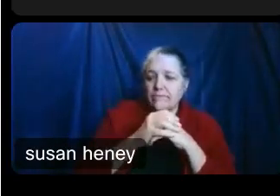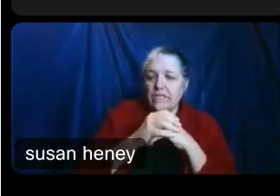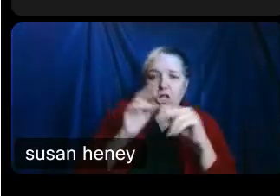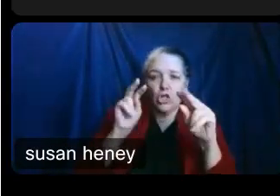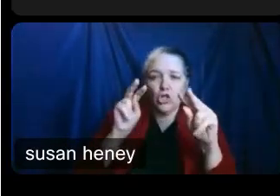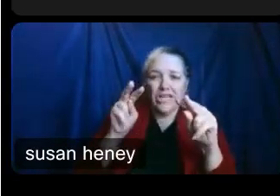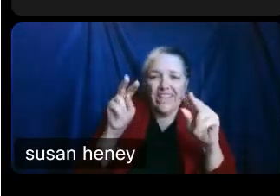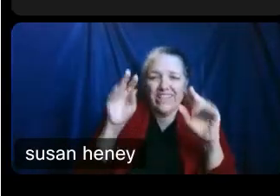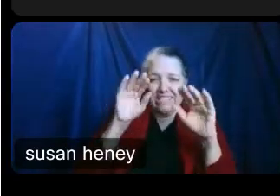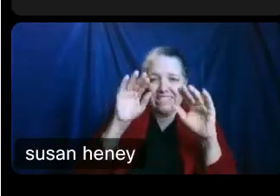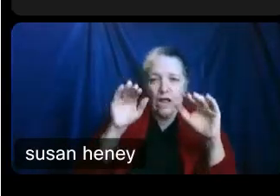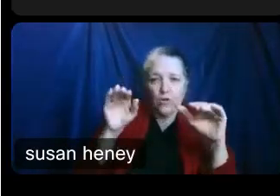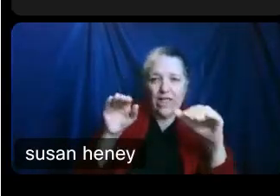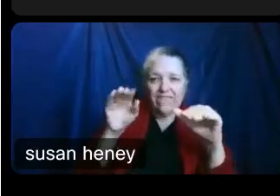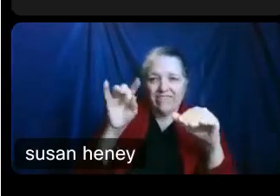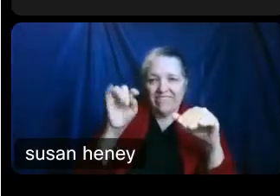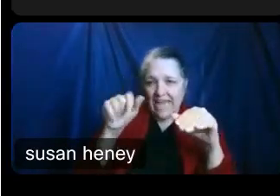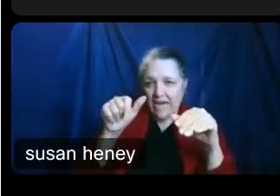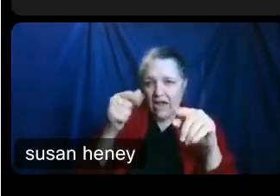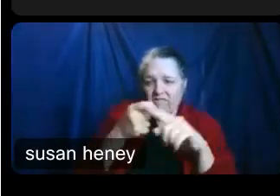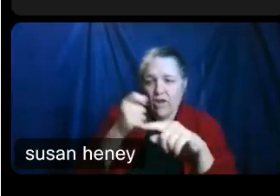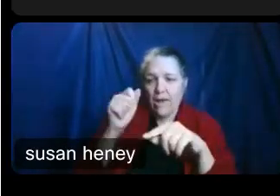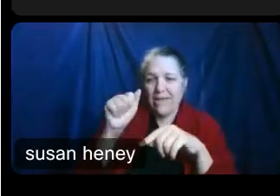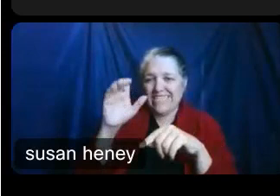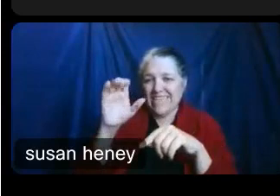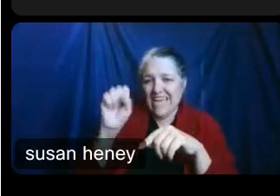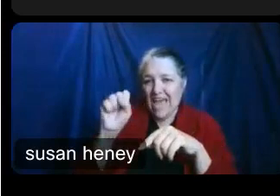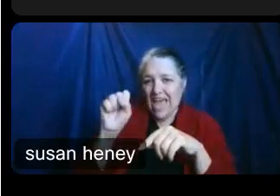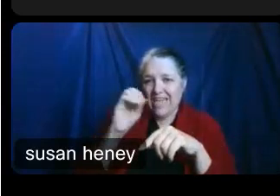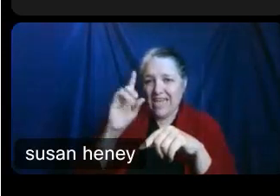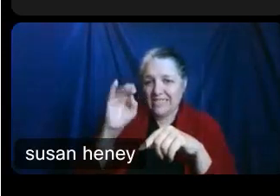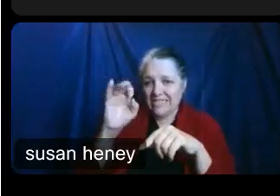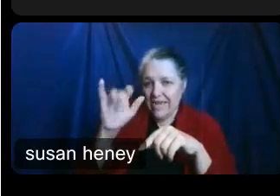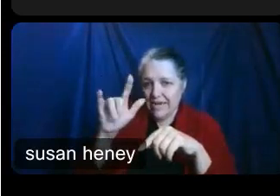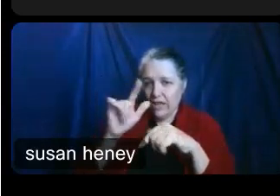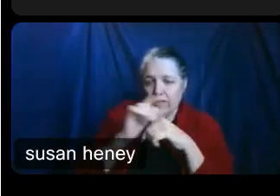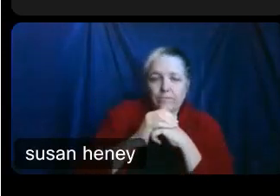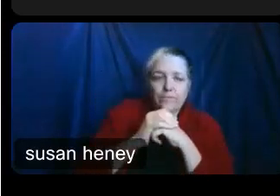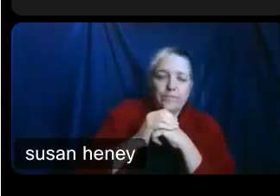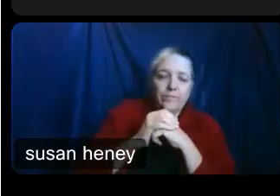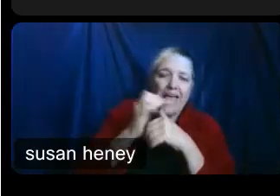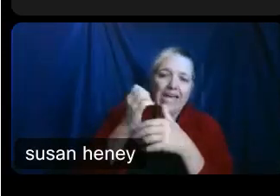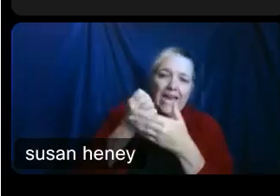data points from the ACS as well as the decennial and our economic areas. So, you will be able